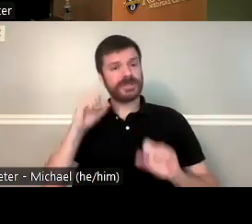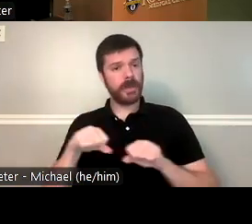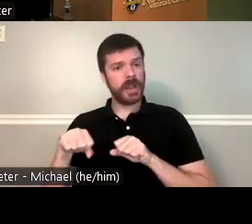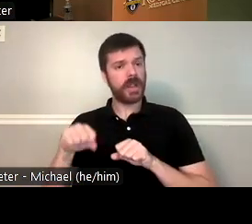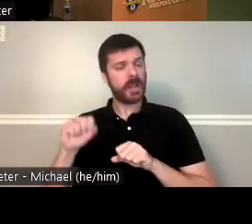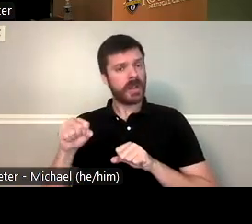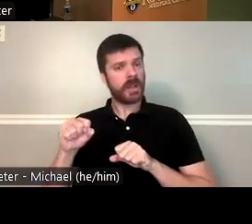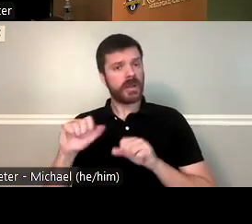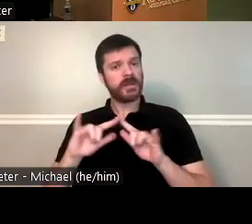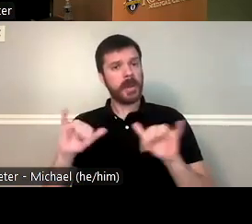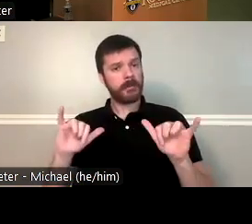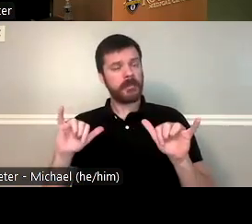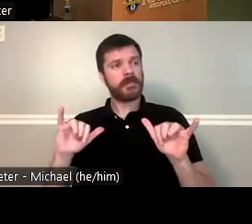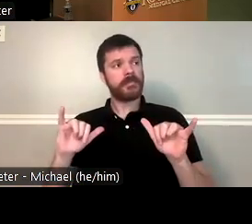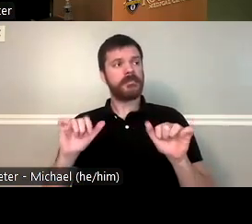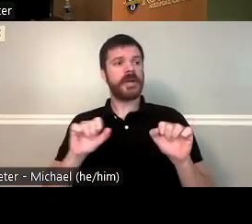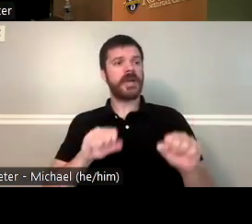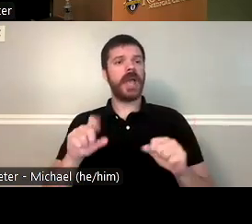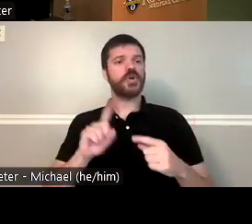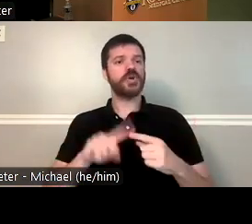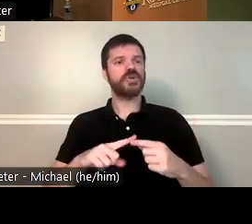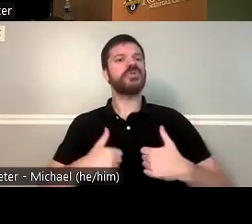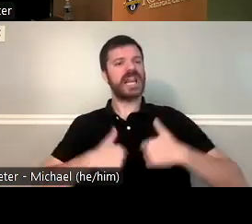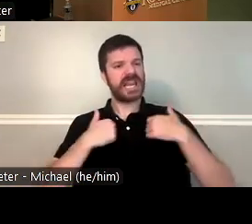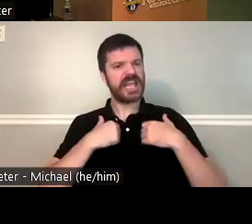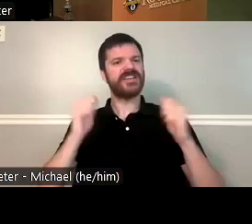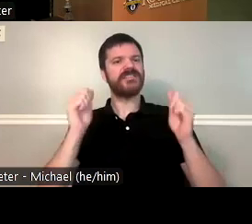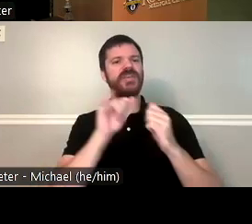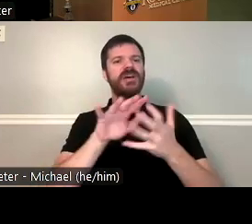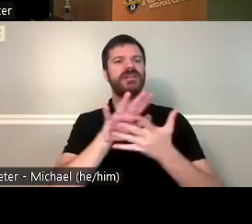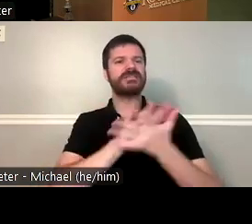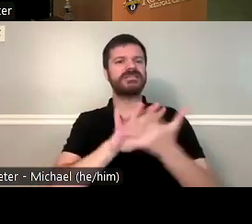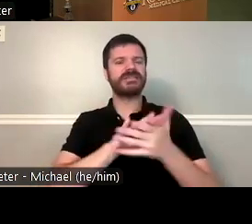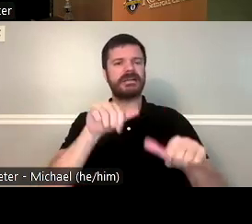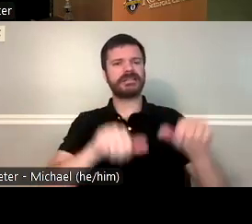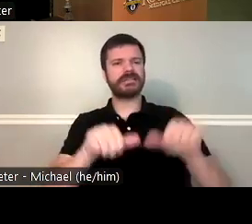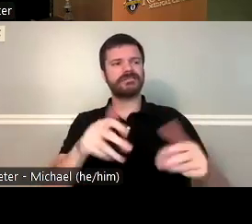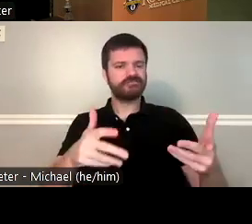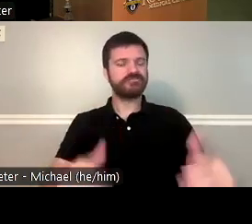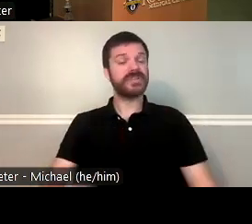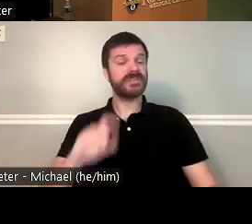to also be able to live with the uncertainty and to realize in families they may need help because